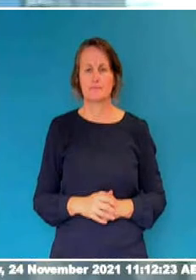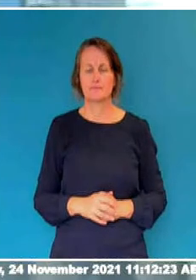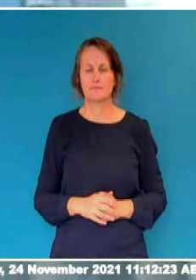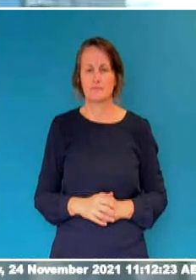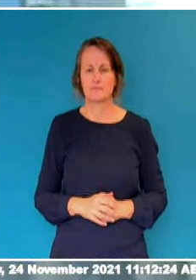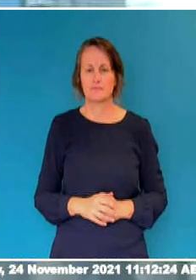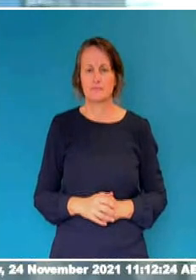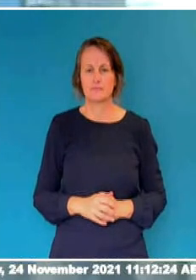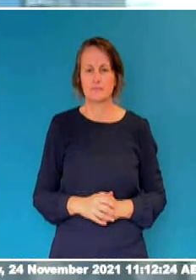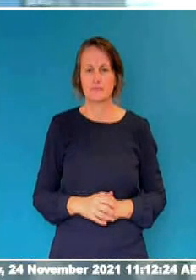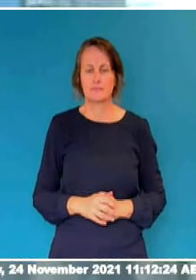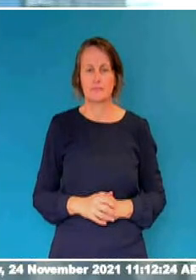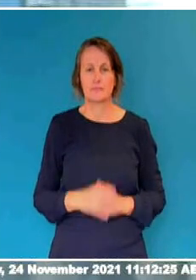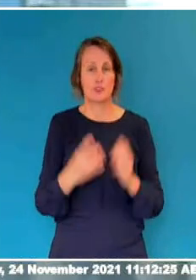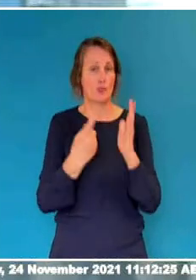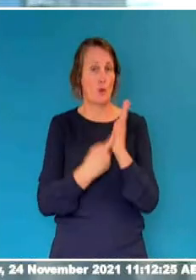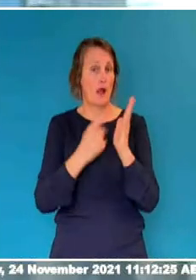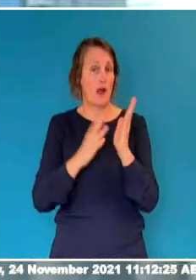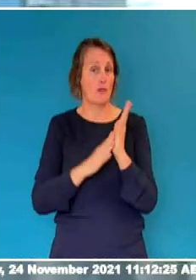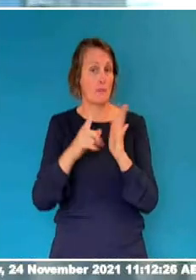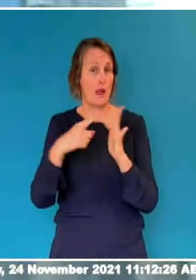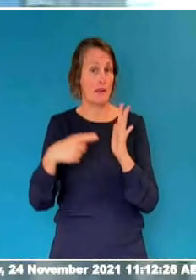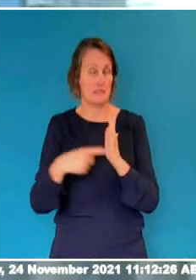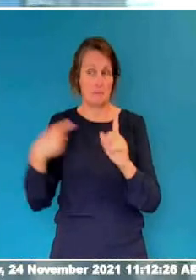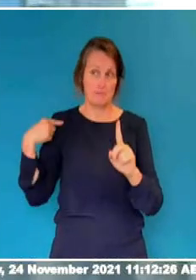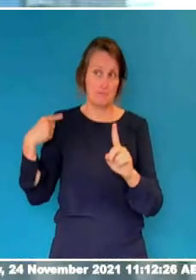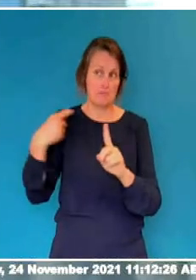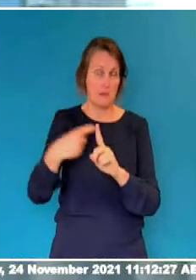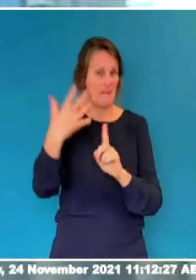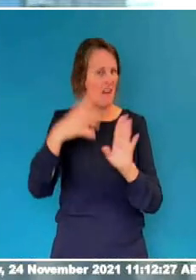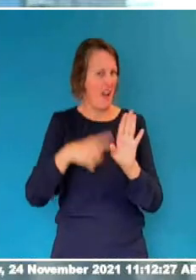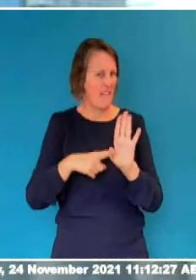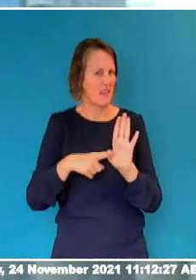So the approach that RMIT has taken over the last five years, and this has been heavily